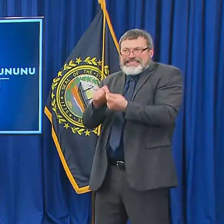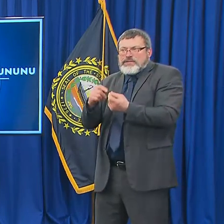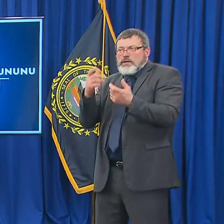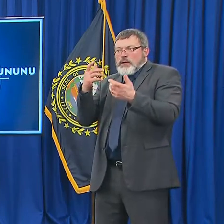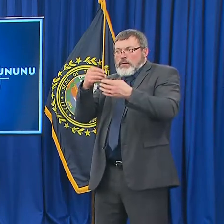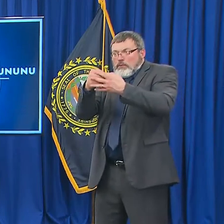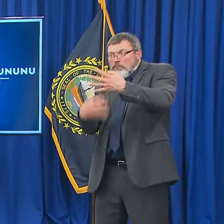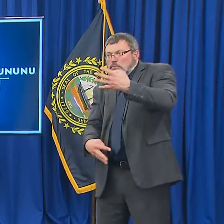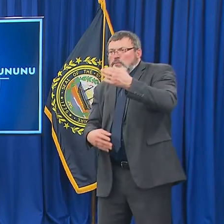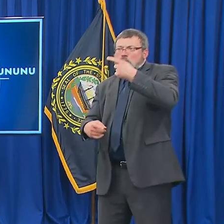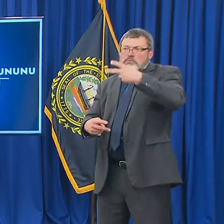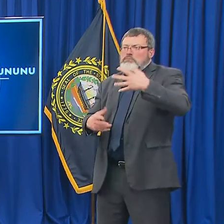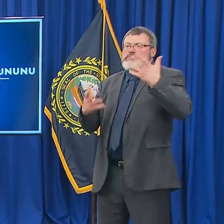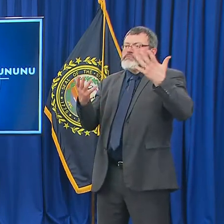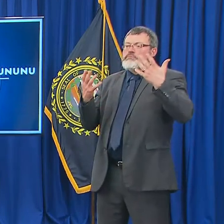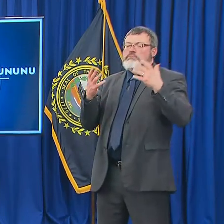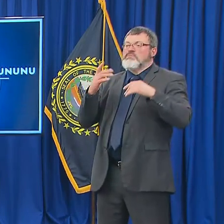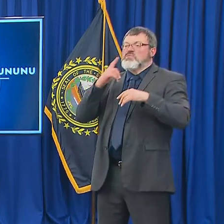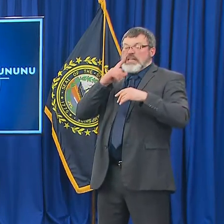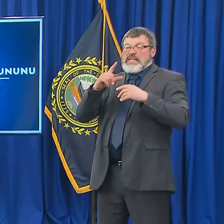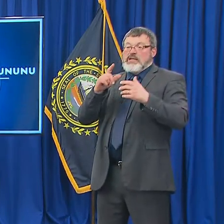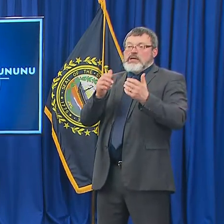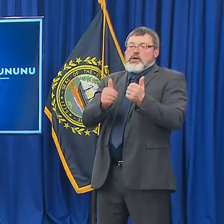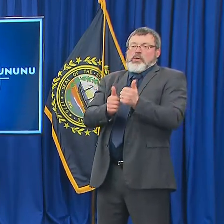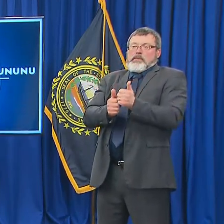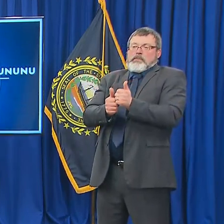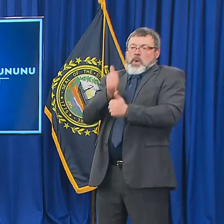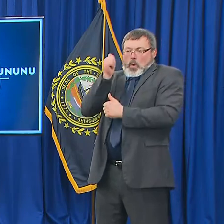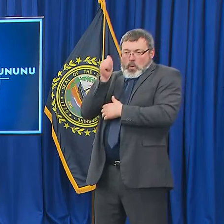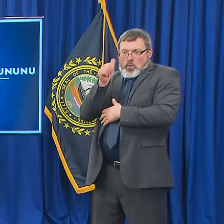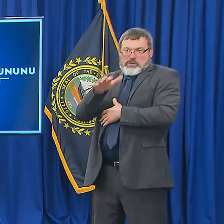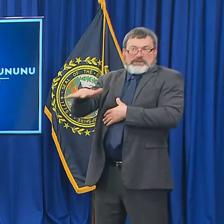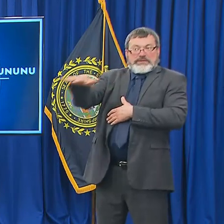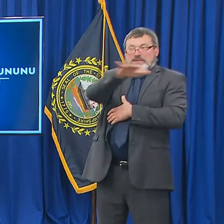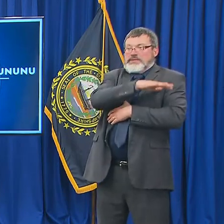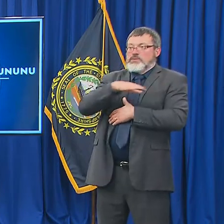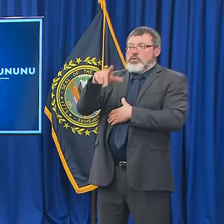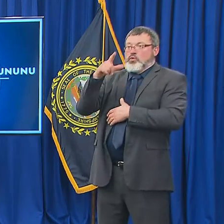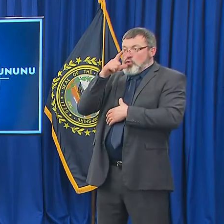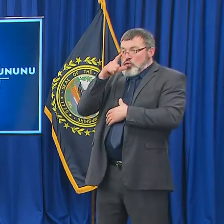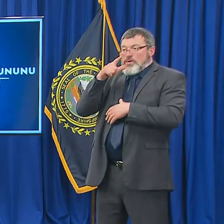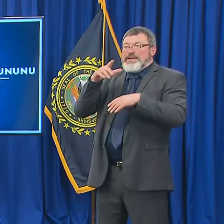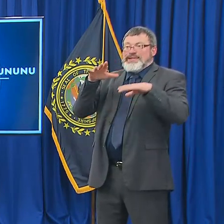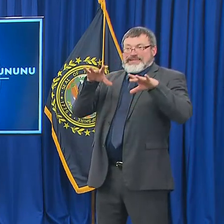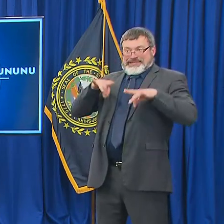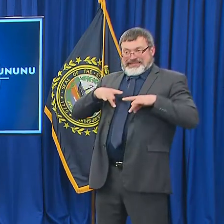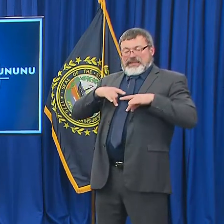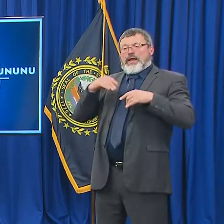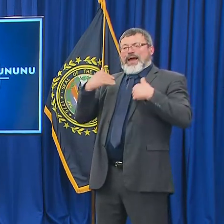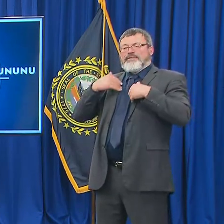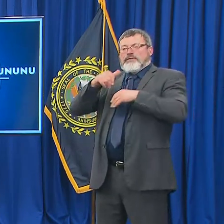It's really not. It's simply about data. It's about numbers. If individuals don't want to look at the data understand the data and understand the impact